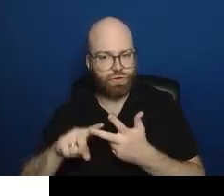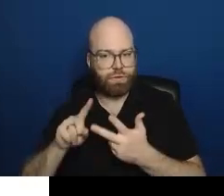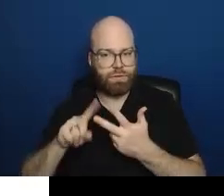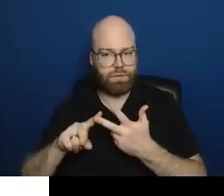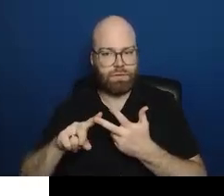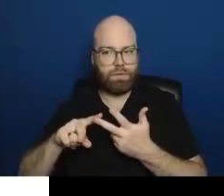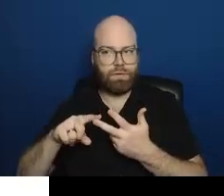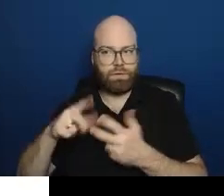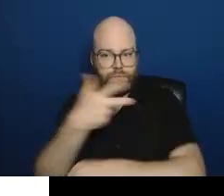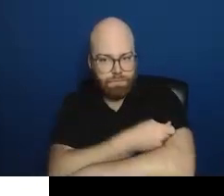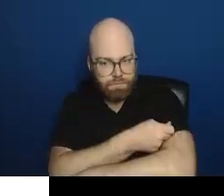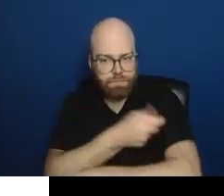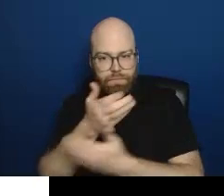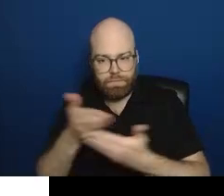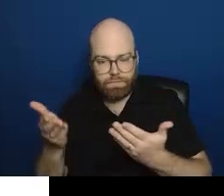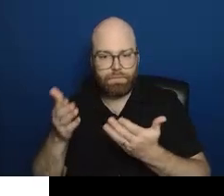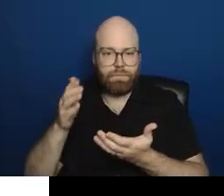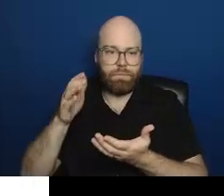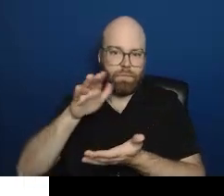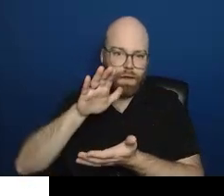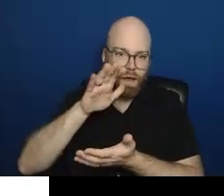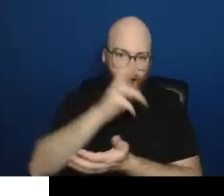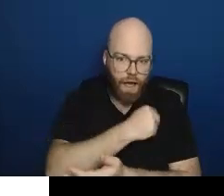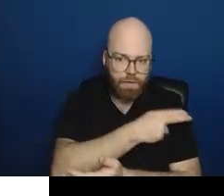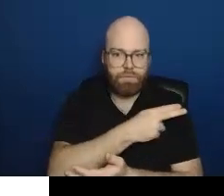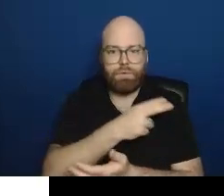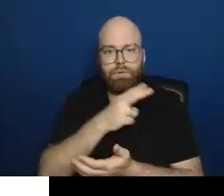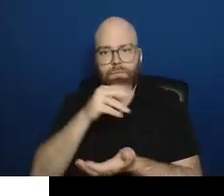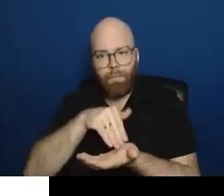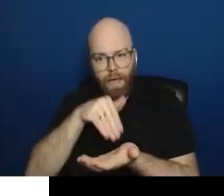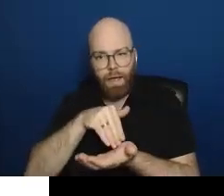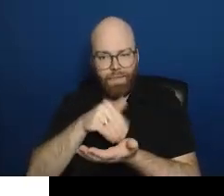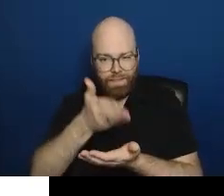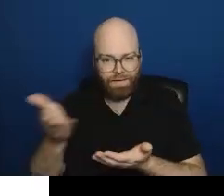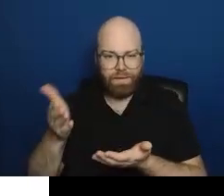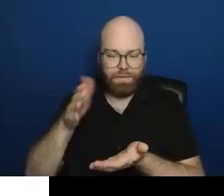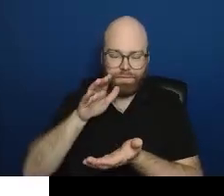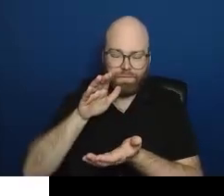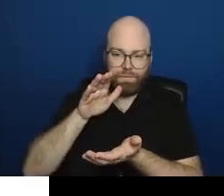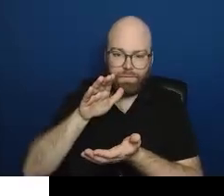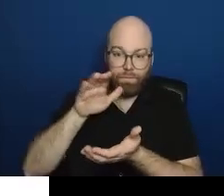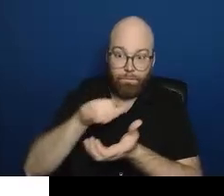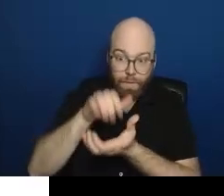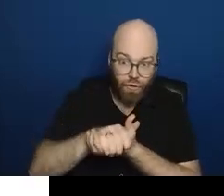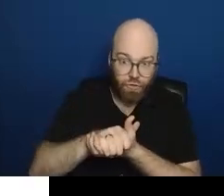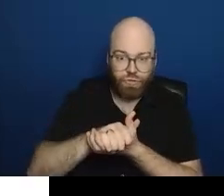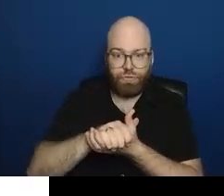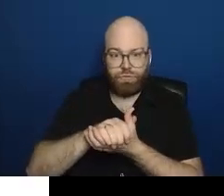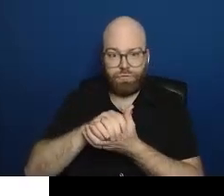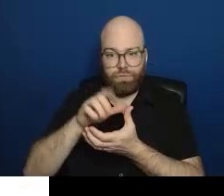here, marriage certificates, documents that can show or tax records. Right. There's a lot of different evidence.